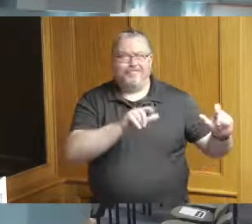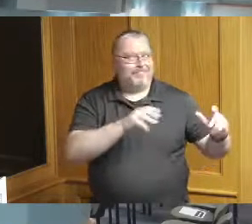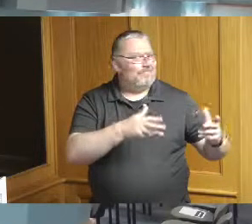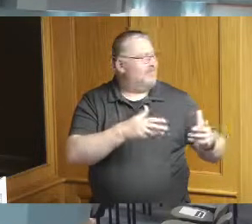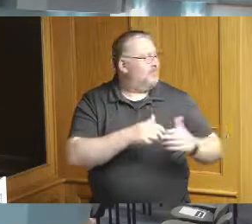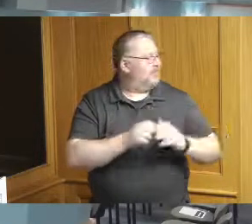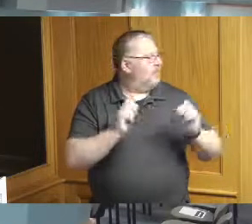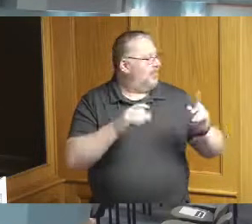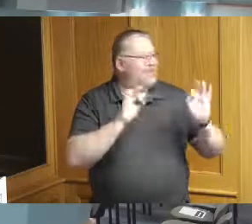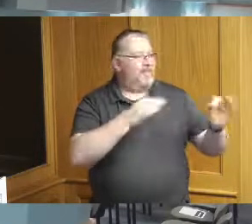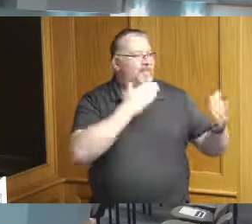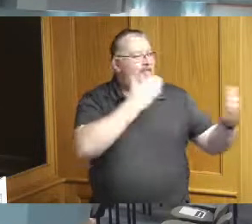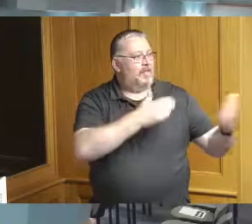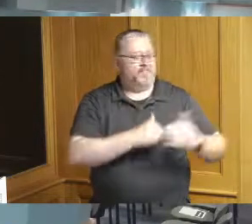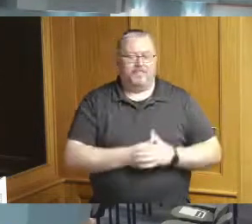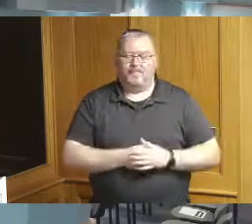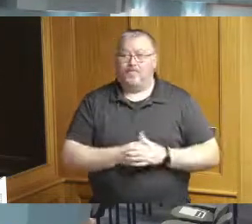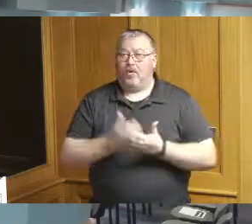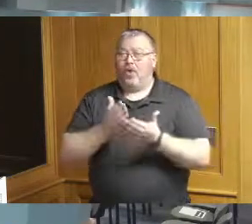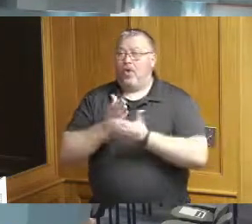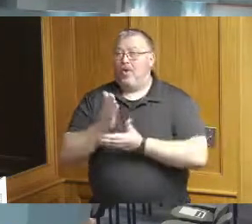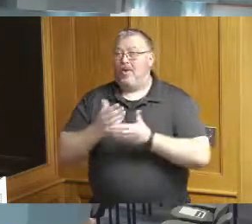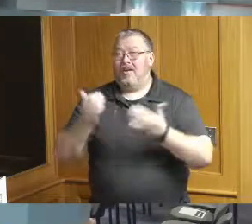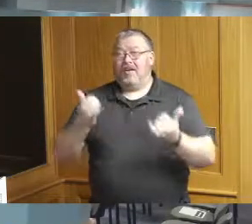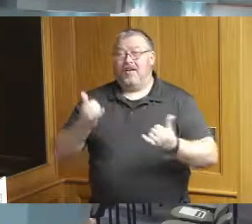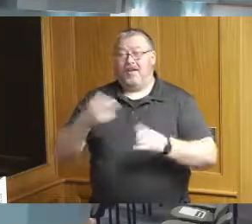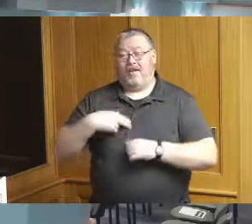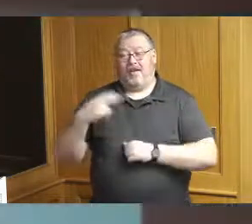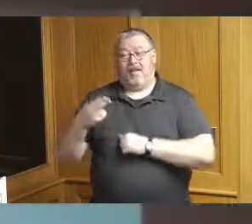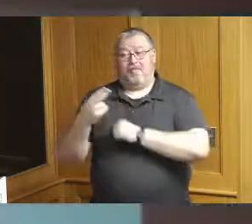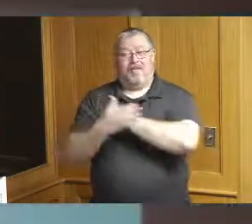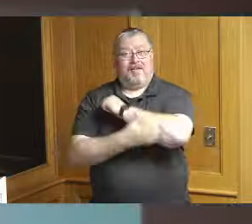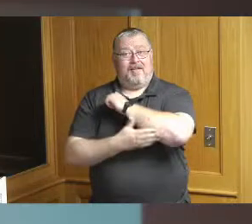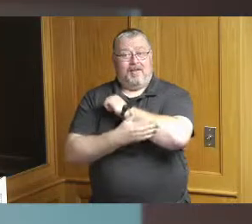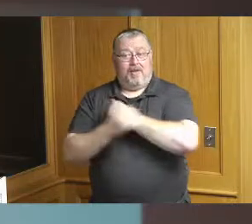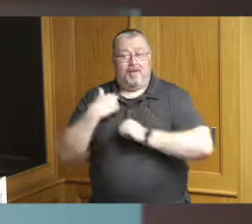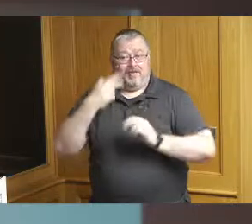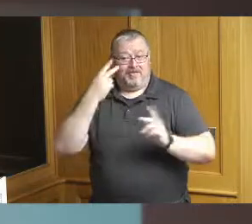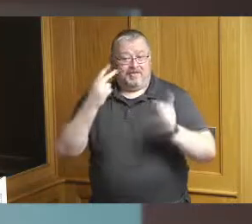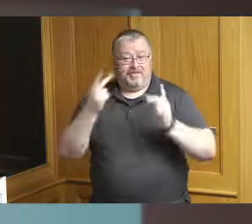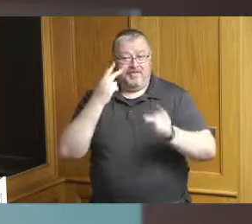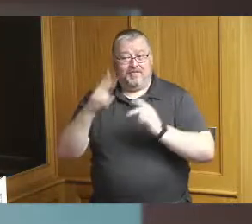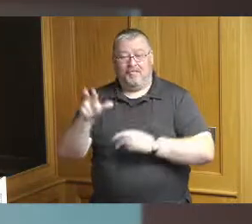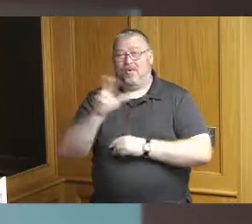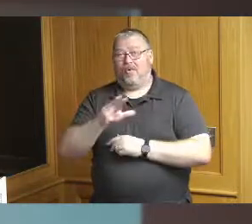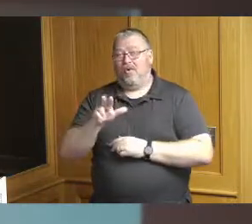perfect all right so so far in Hamilton County what we are seeing is about 3,400 active cases of